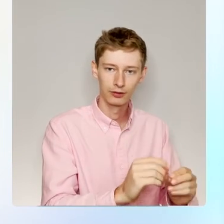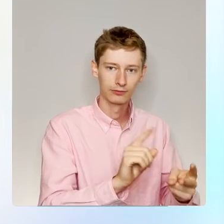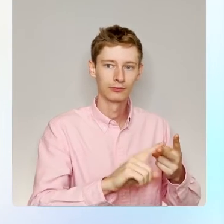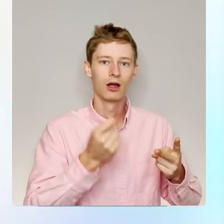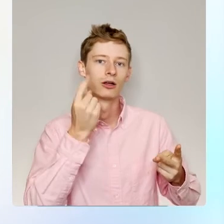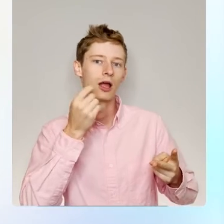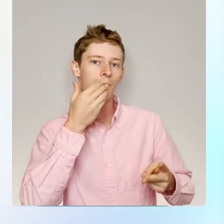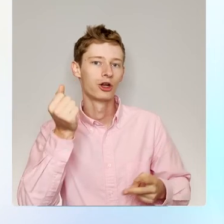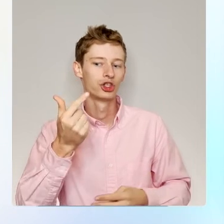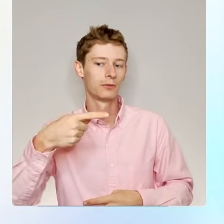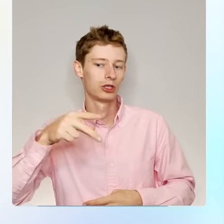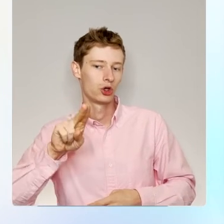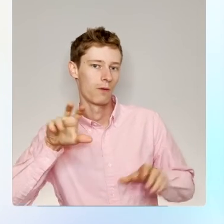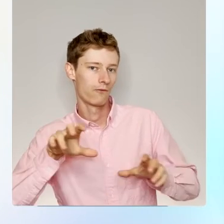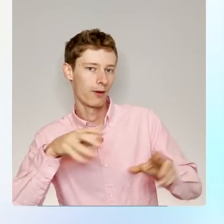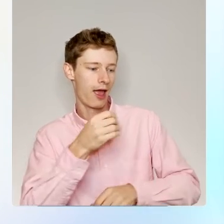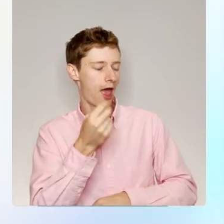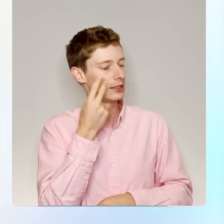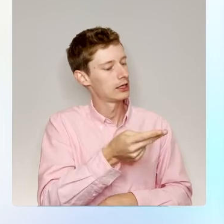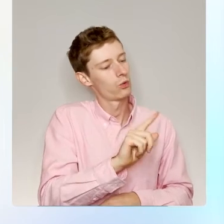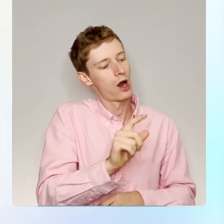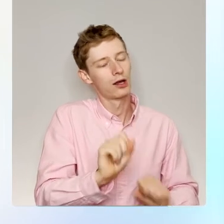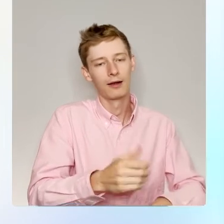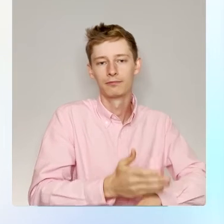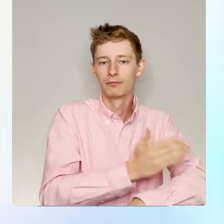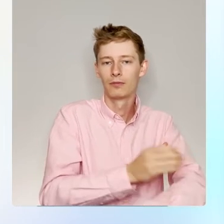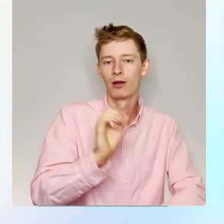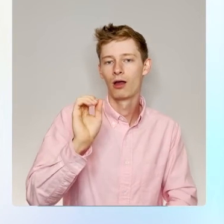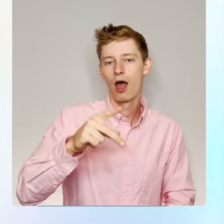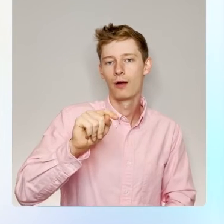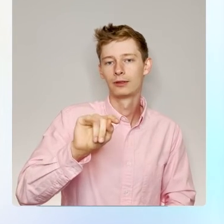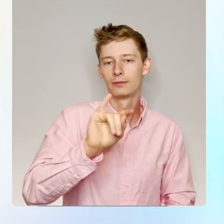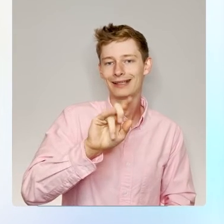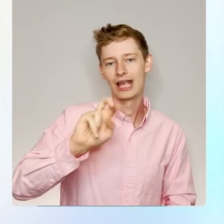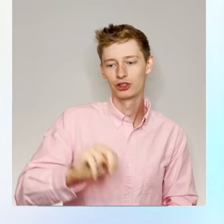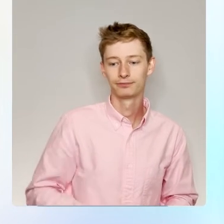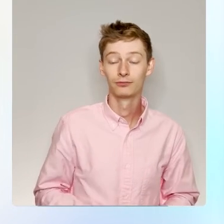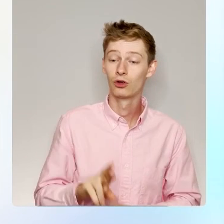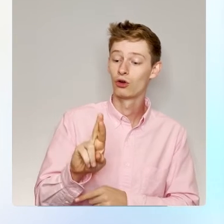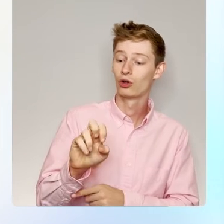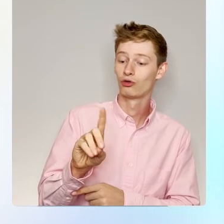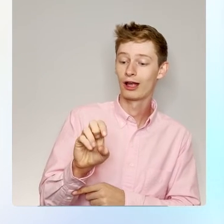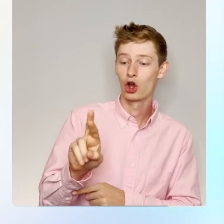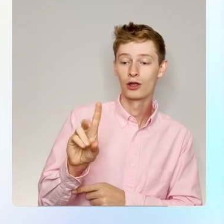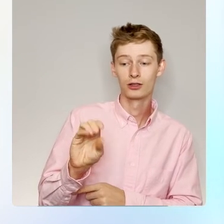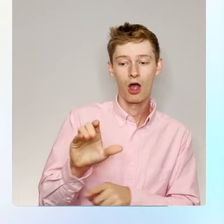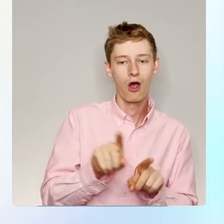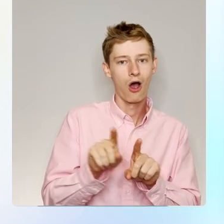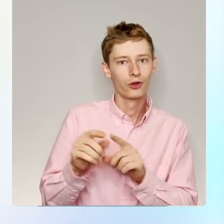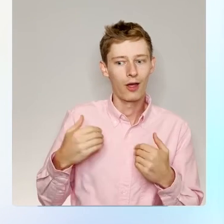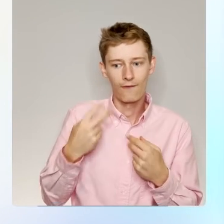with every draw call it captures, and even lets us edit shaders within a replay and immediately see the results of those edits.